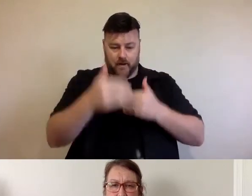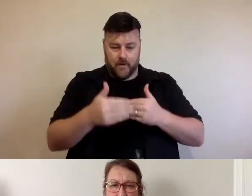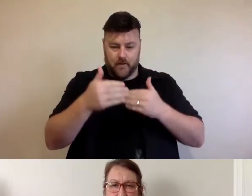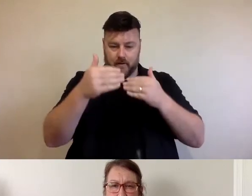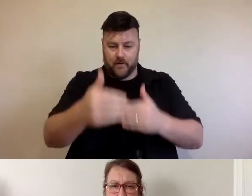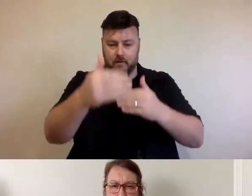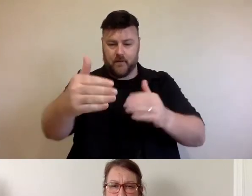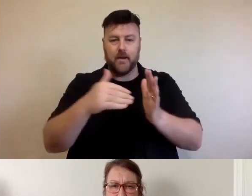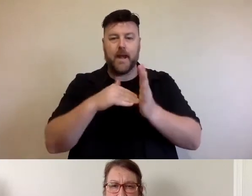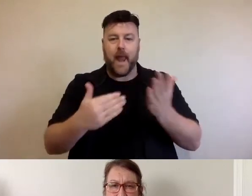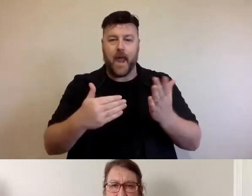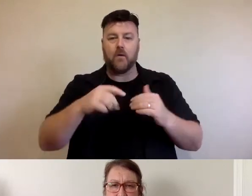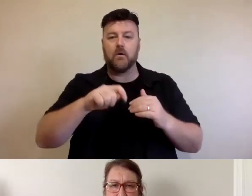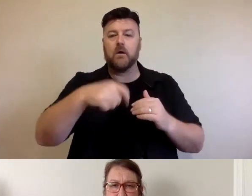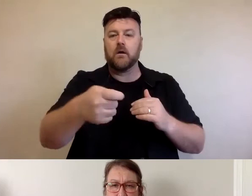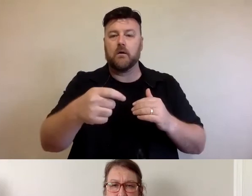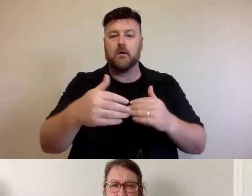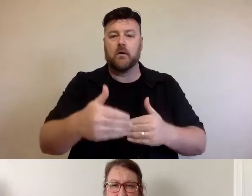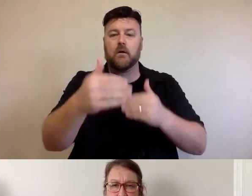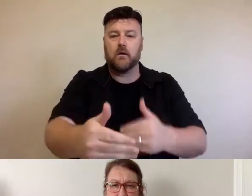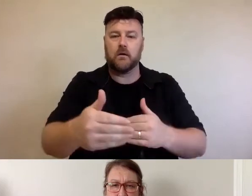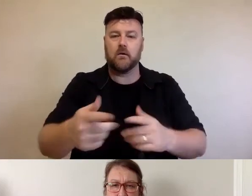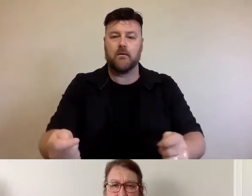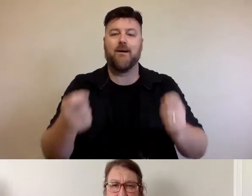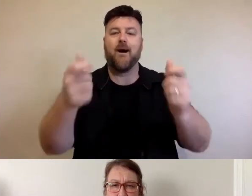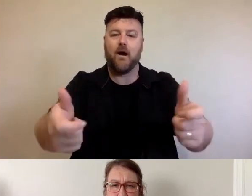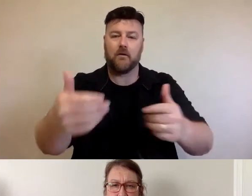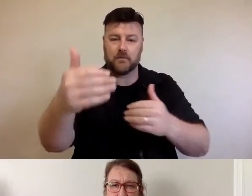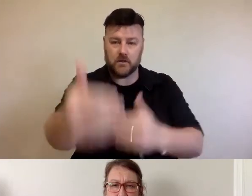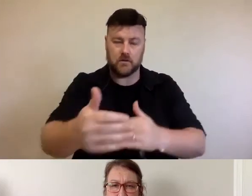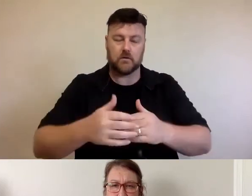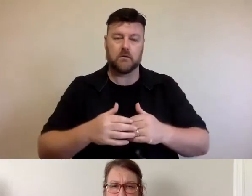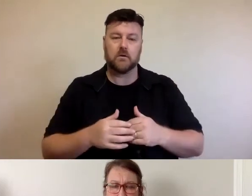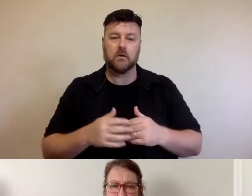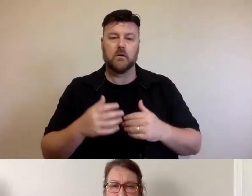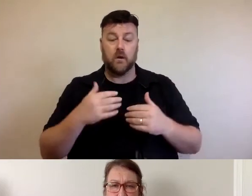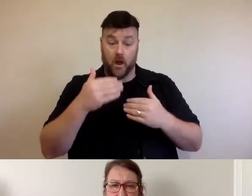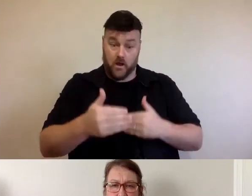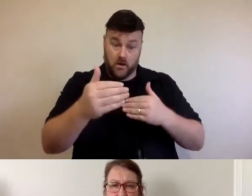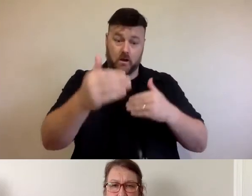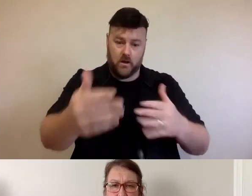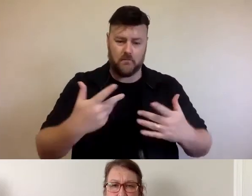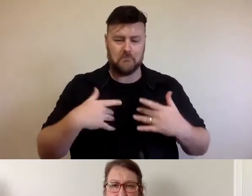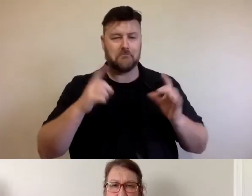you create that focus and not make it seem so daunting. Once you kind of have that sorted, understand your context.